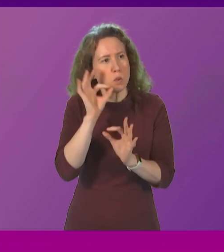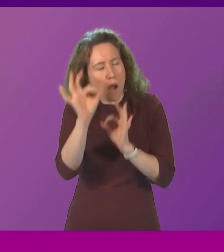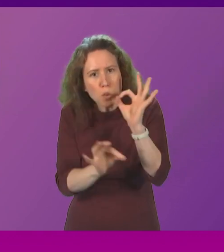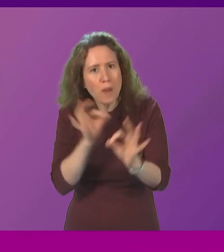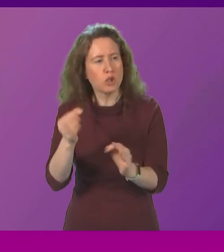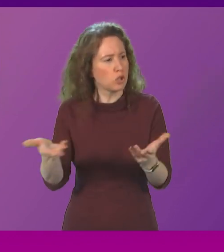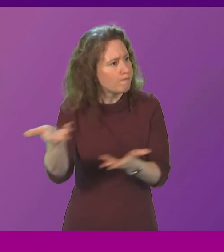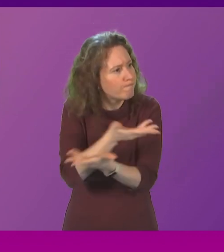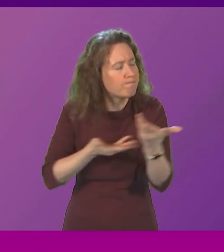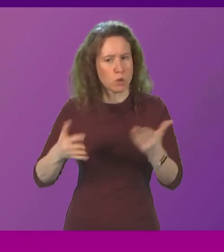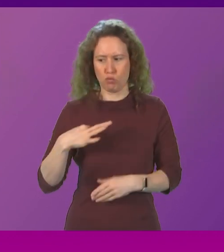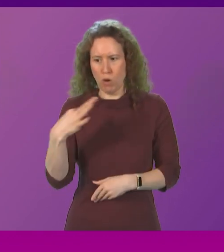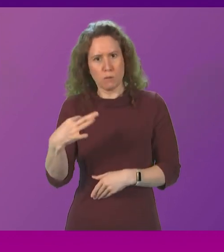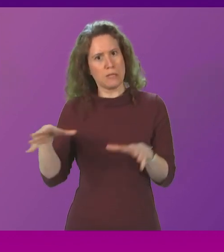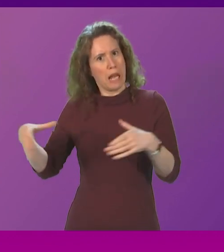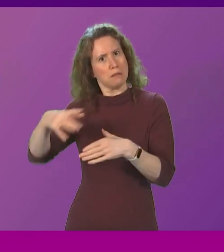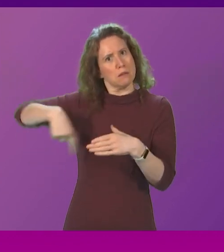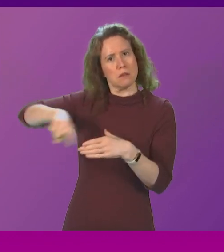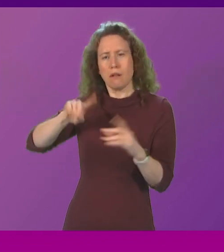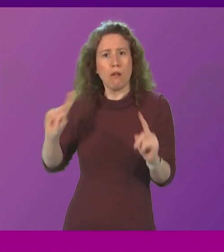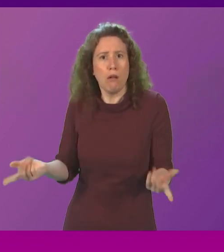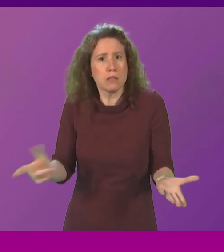and to represent their constituents’ interests.